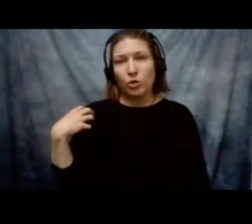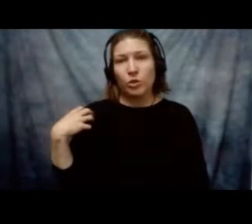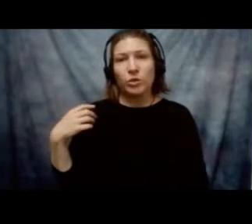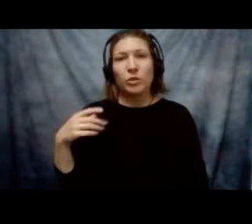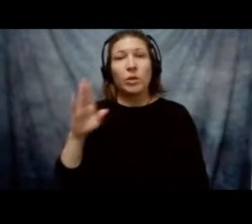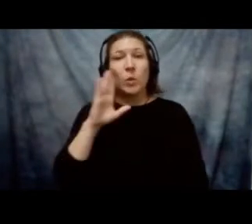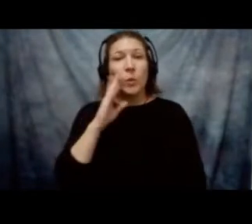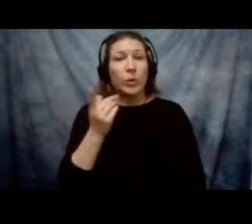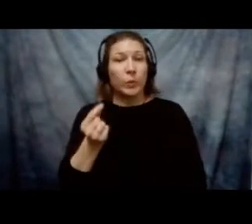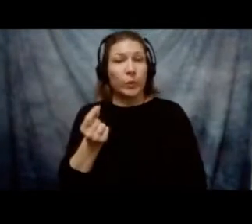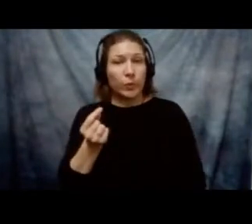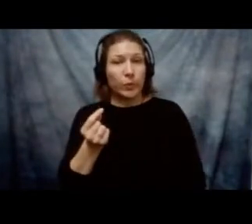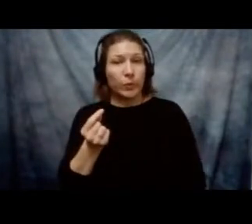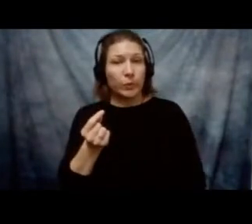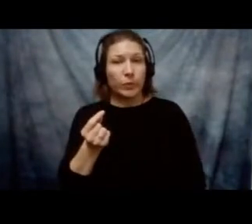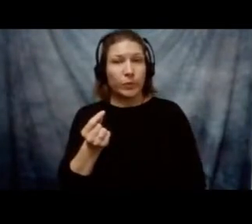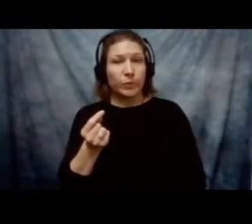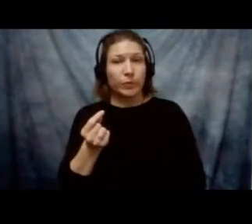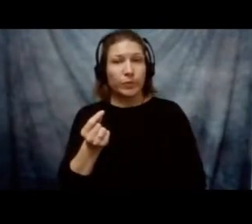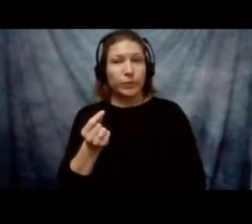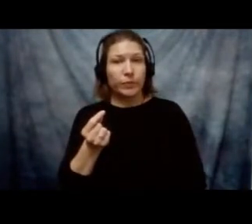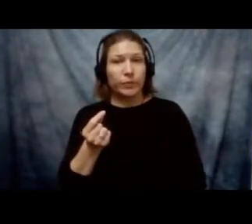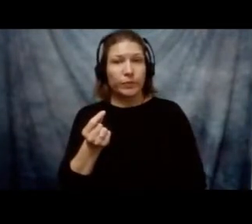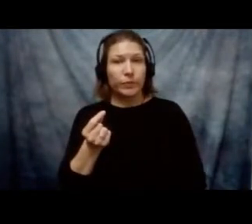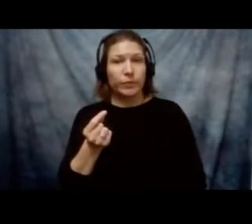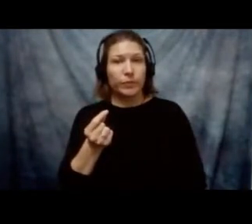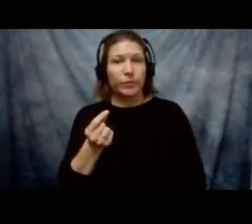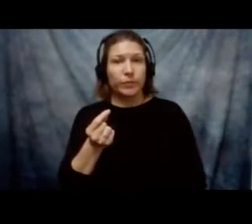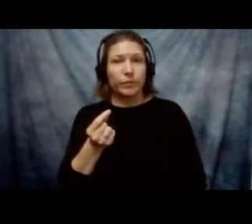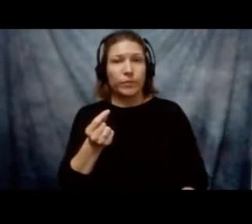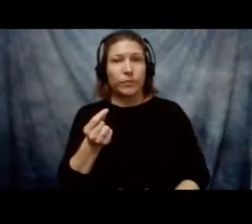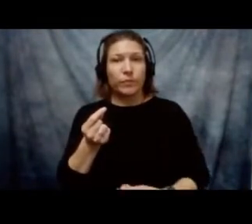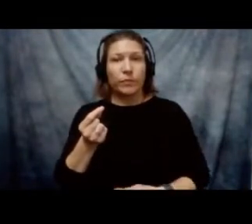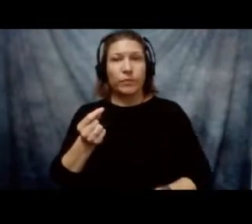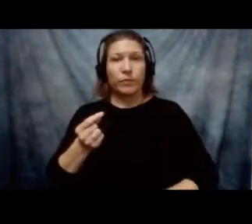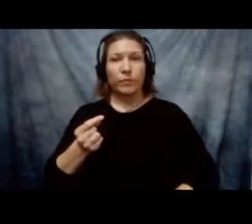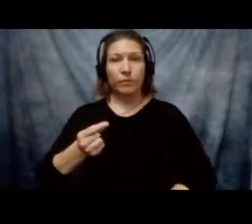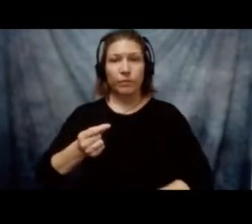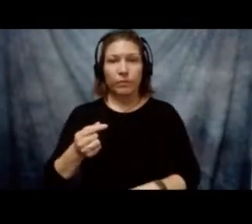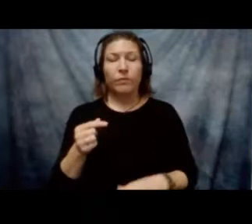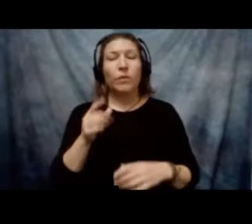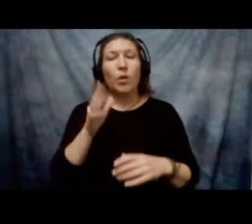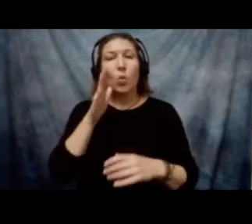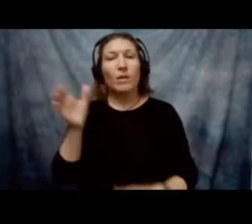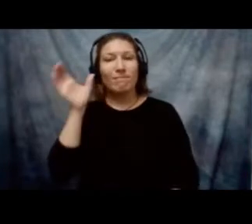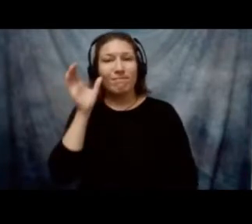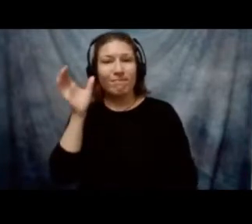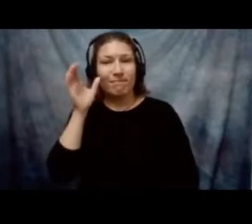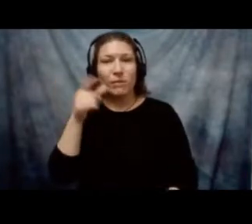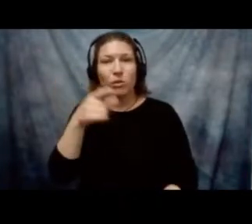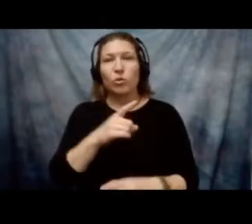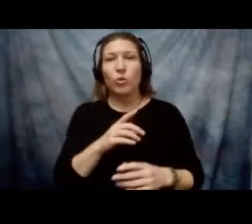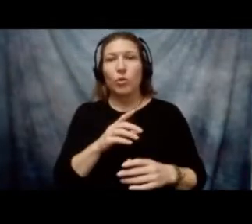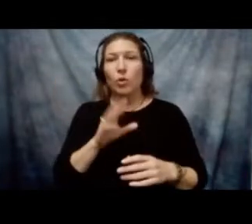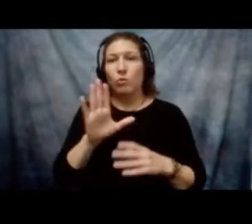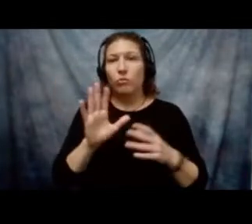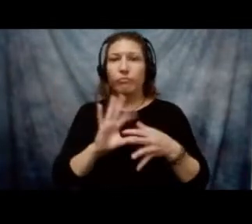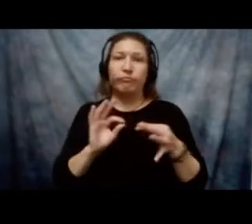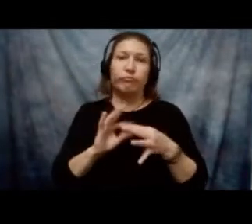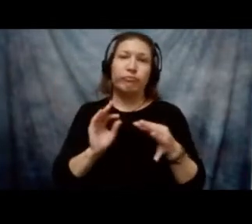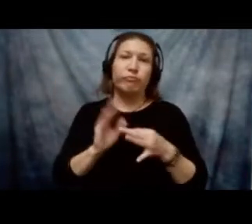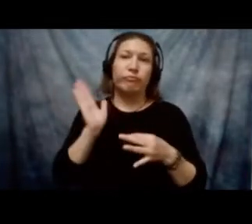is it will start to listen to you and provide you with real time feedback as you're going through